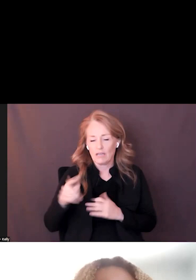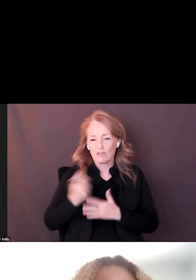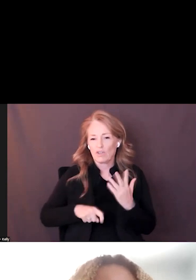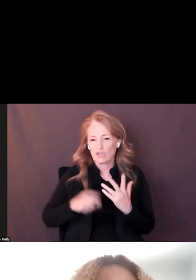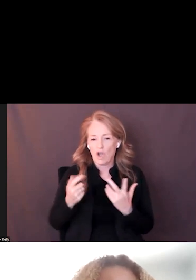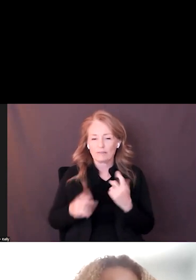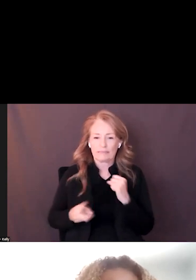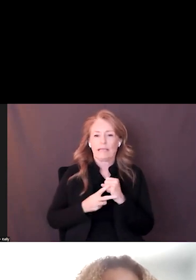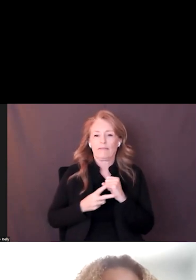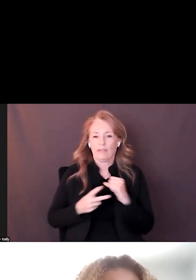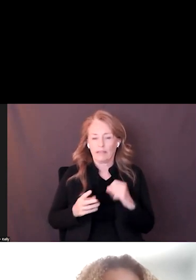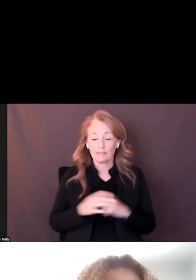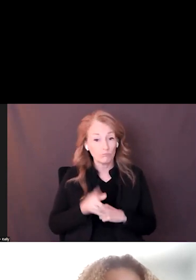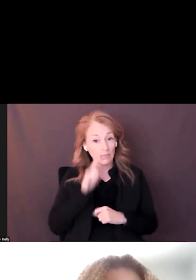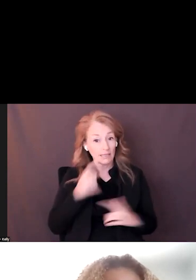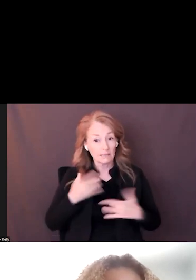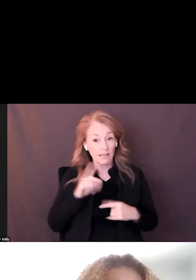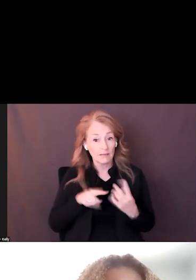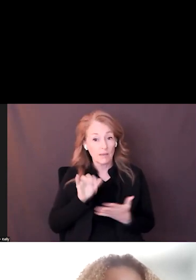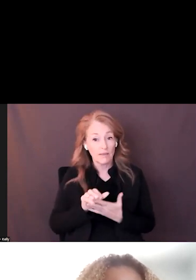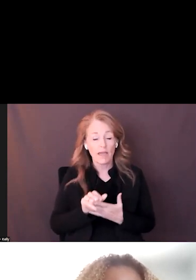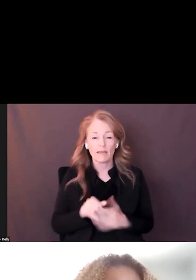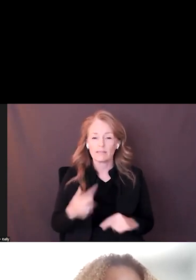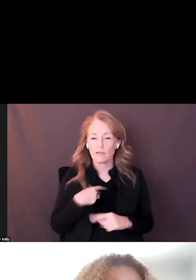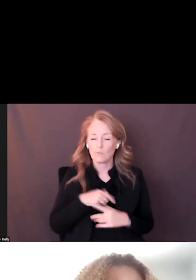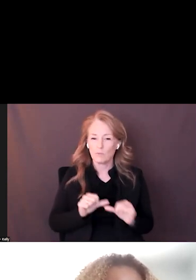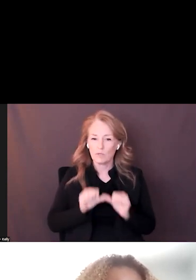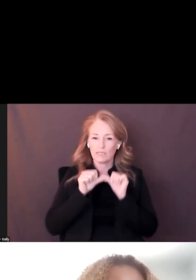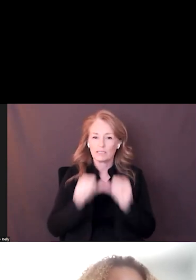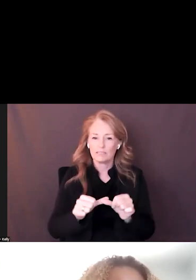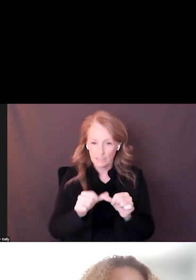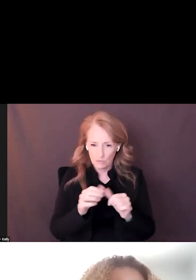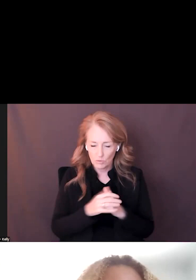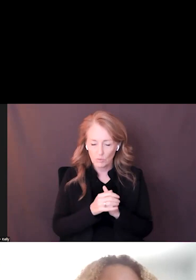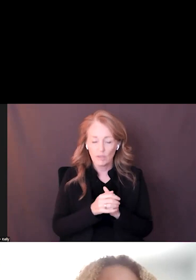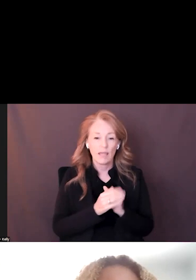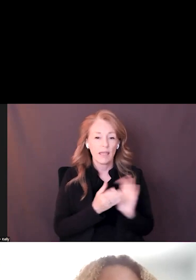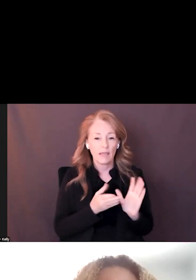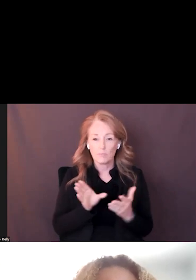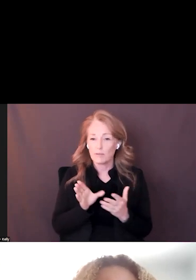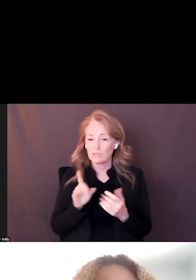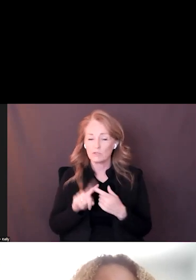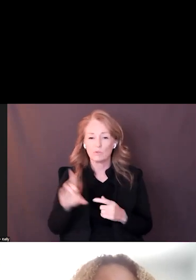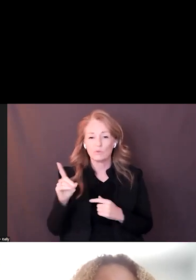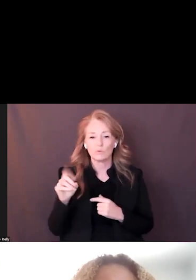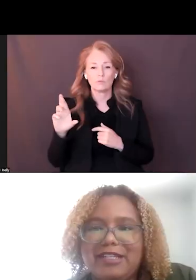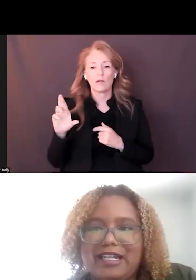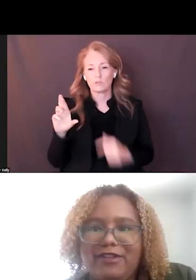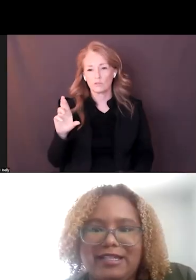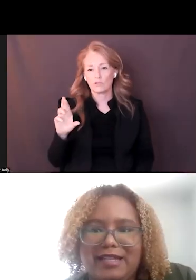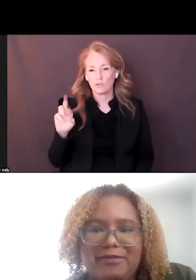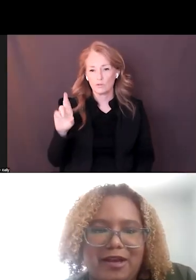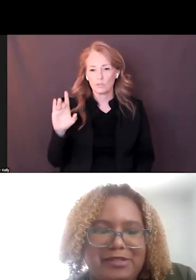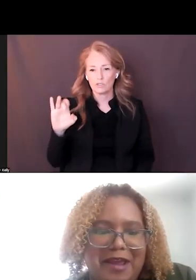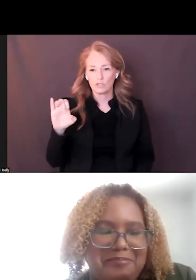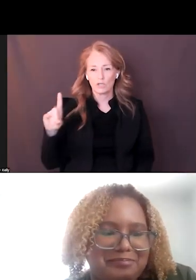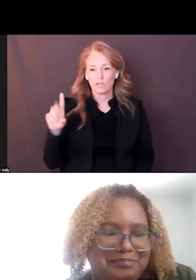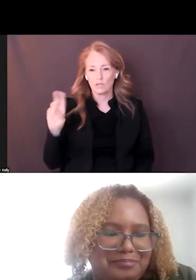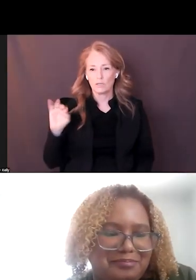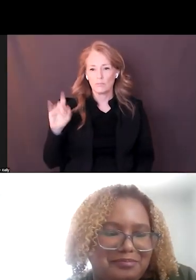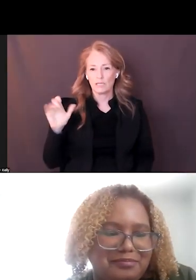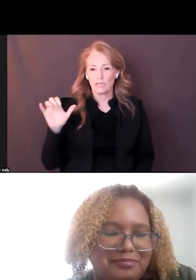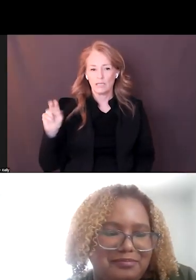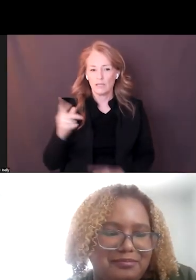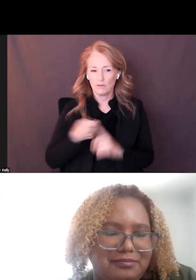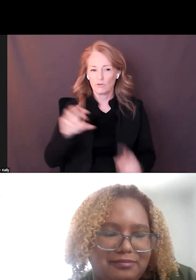SO I AM GO TO PIVOT OVER TO RICHARD MCKEON TO GIVE US A SAMHSA